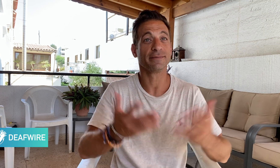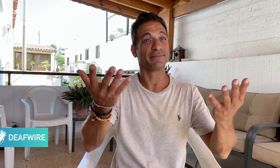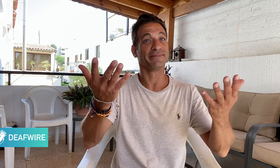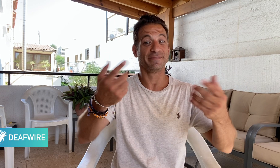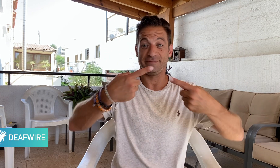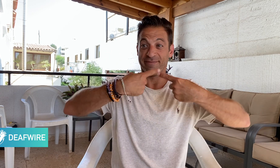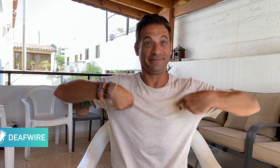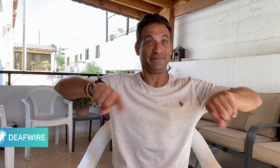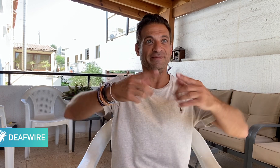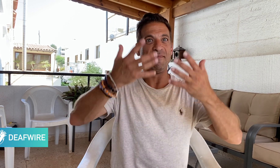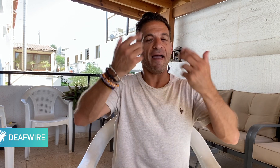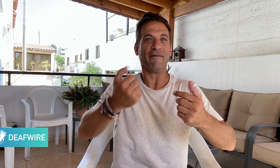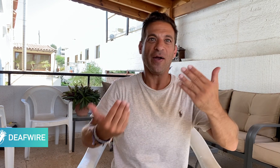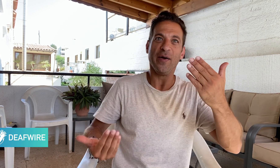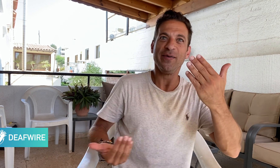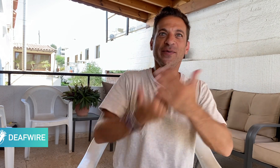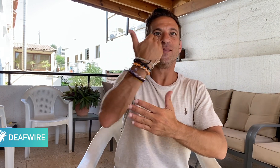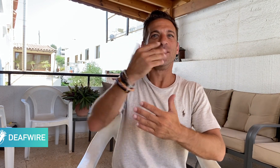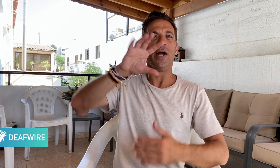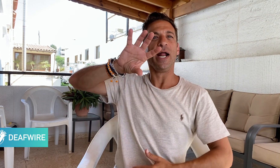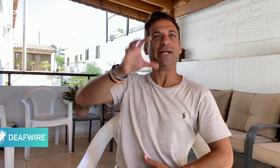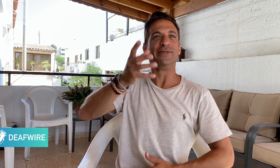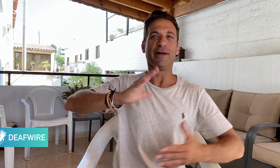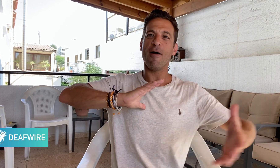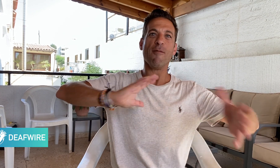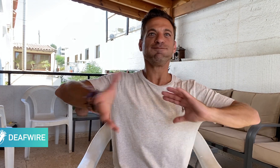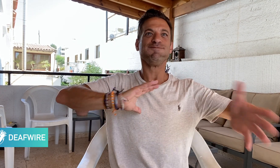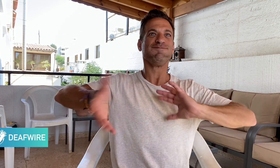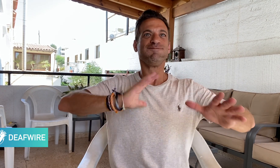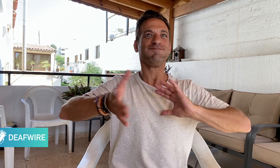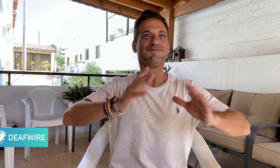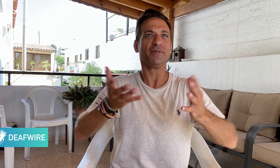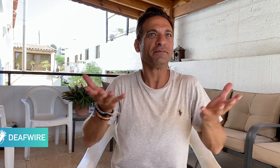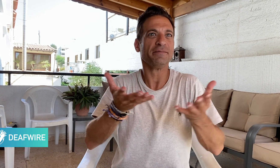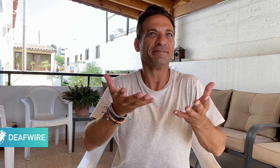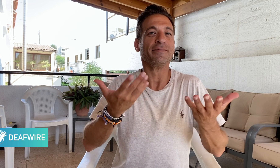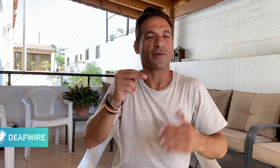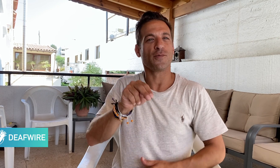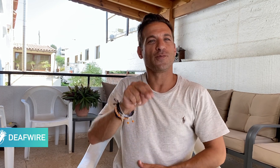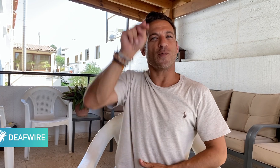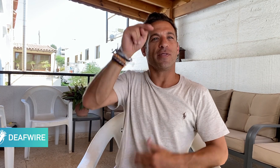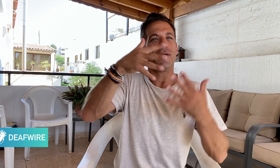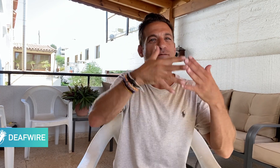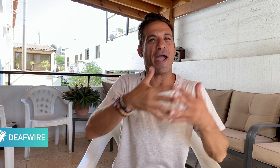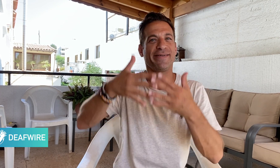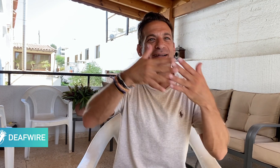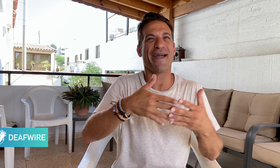We have a new Regional Reporter for North America.